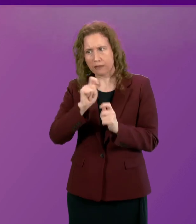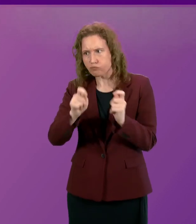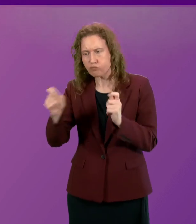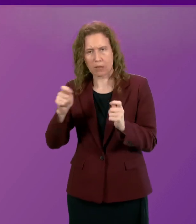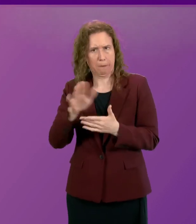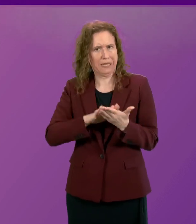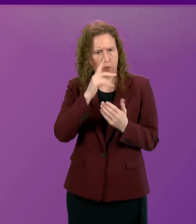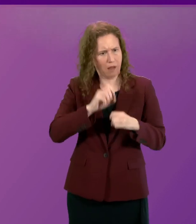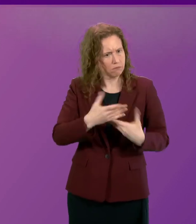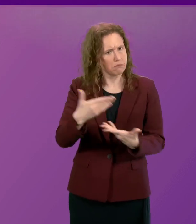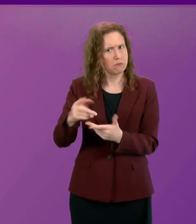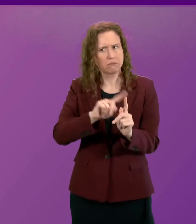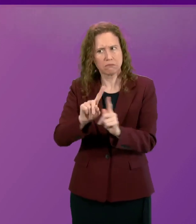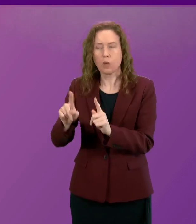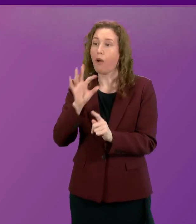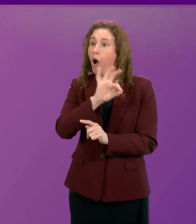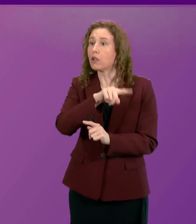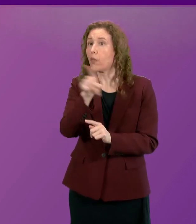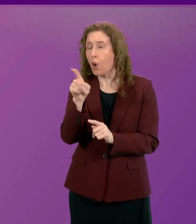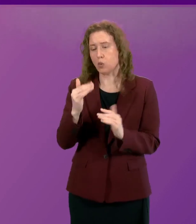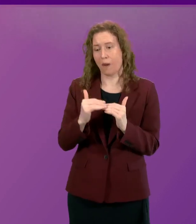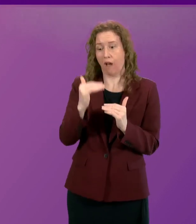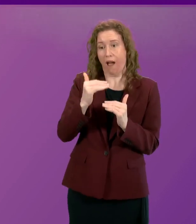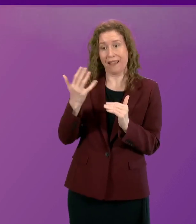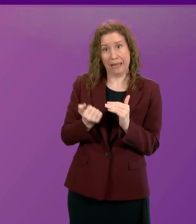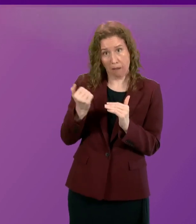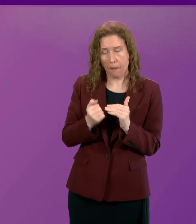to ask people on higher incomes to pay slightly more in taxation.